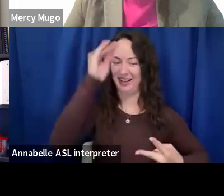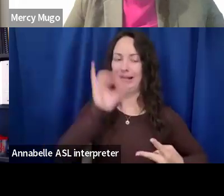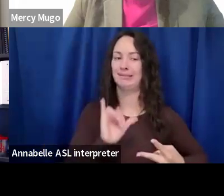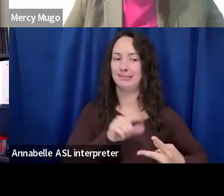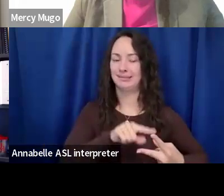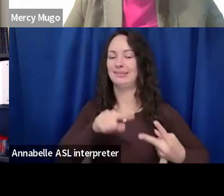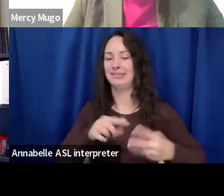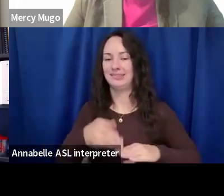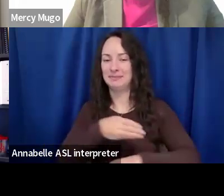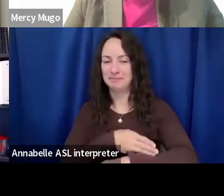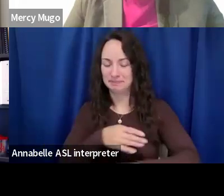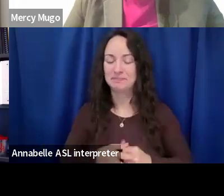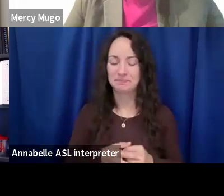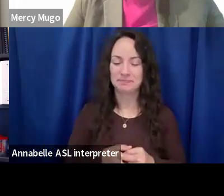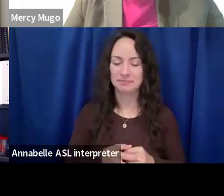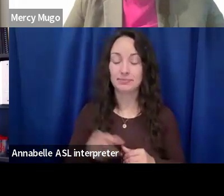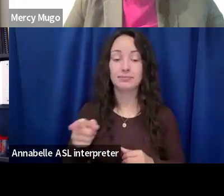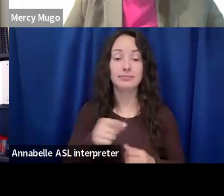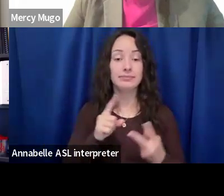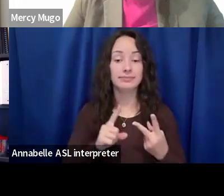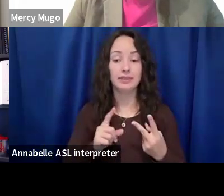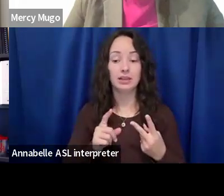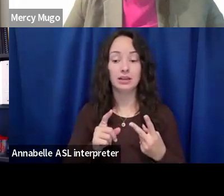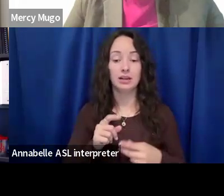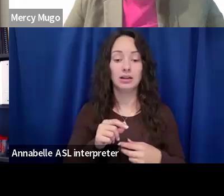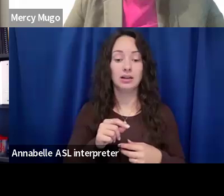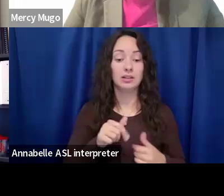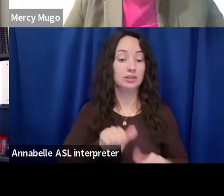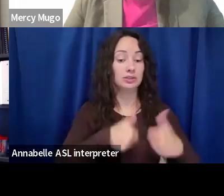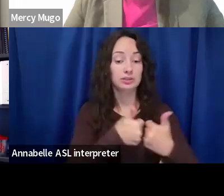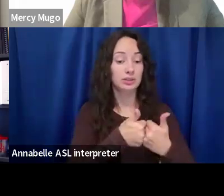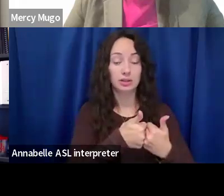The second one was low income.